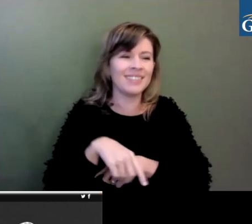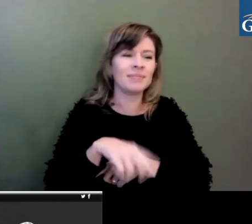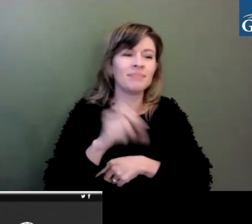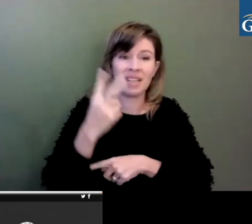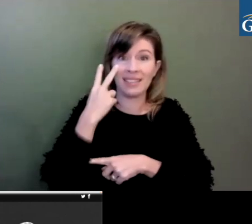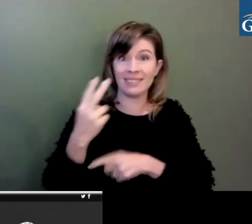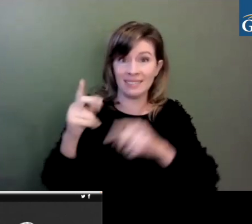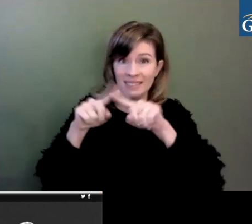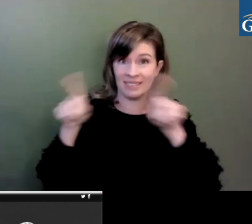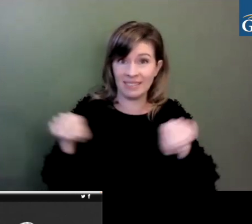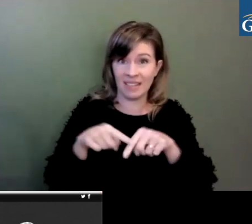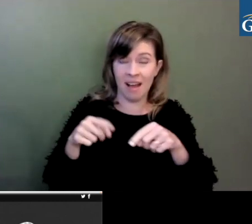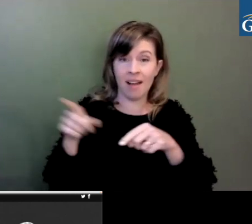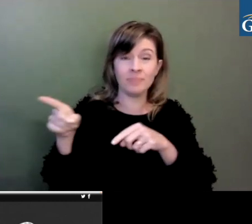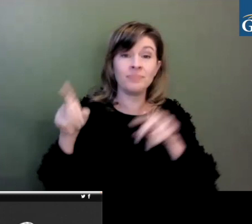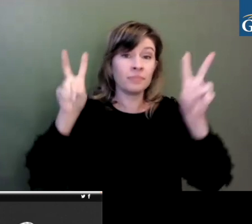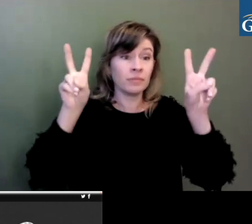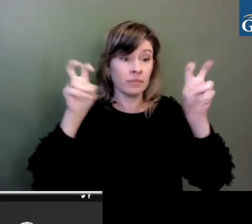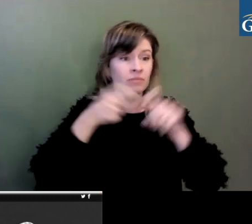Which, as you can see here, was dubbed by CNN as "the year